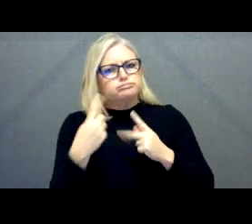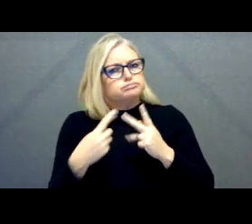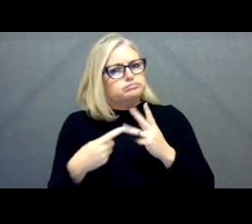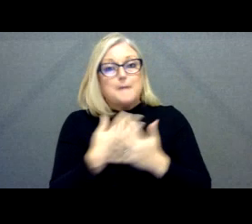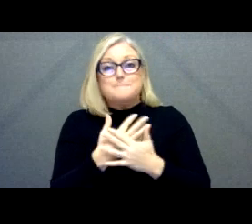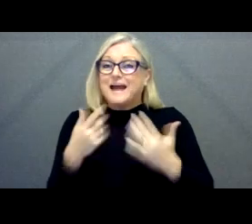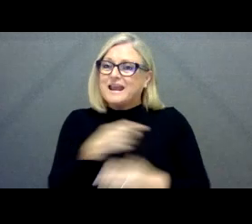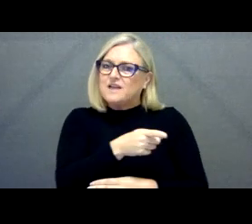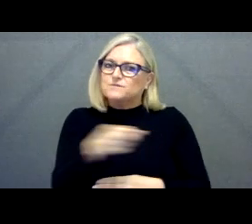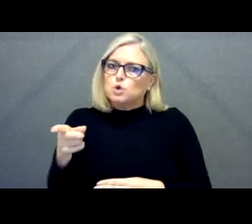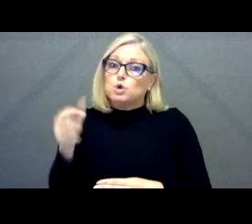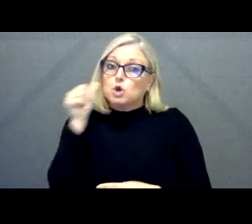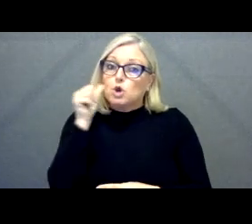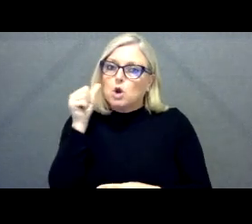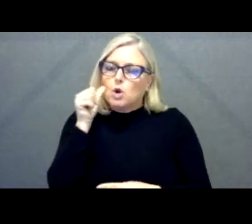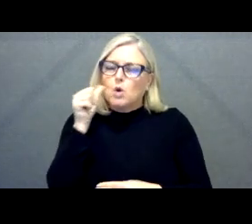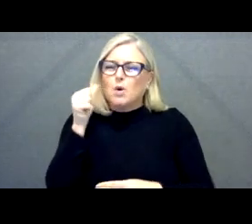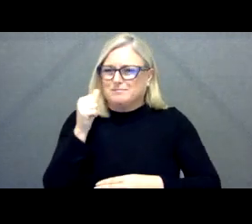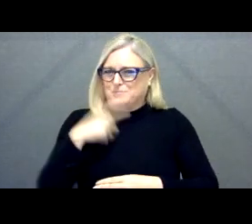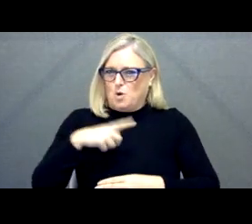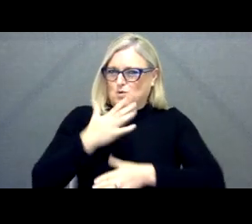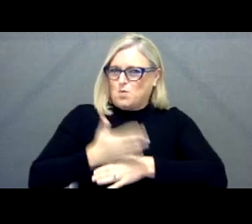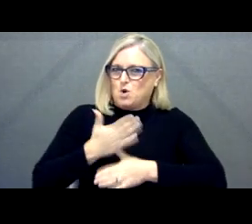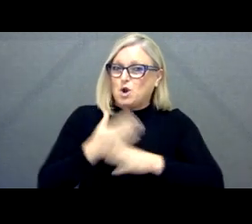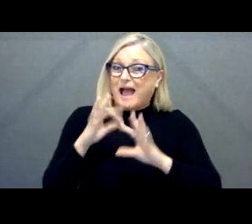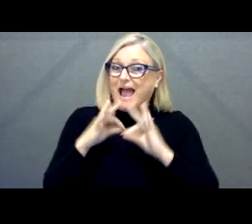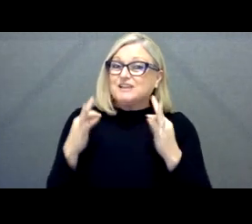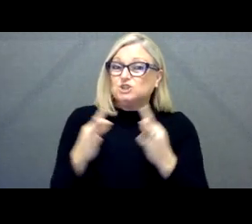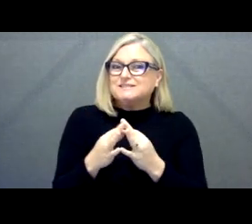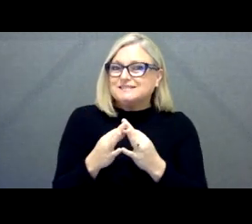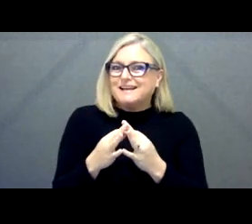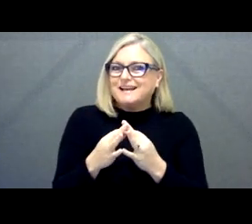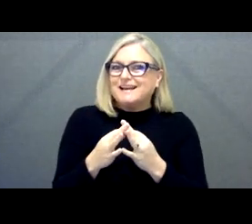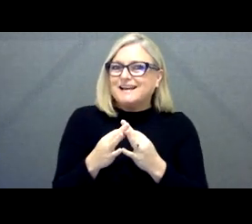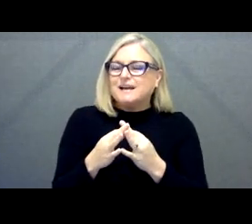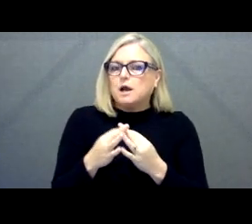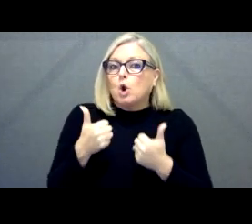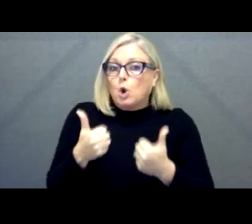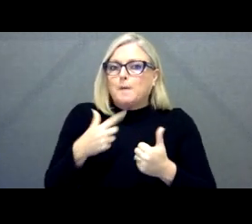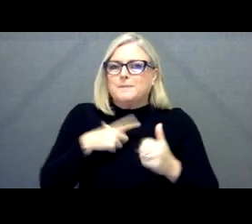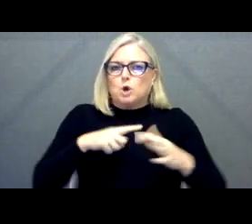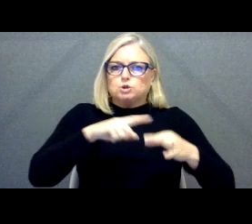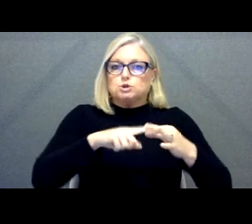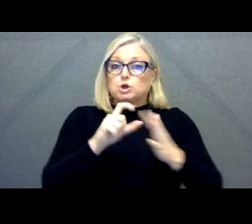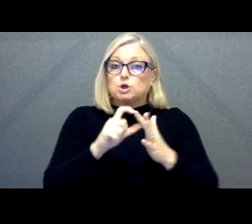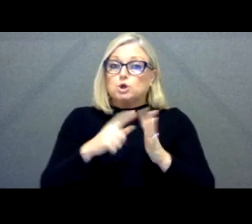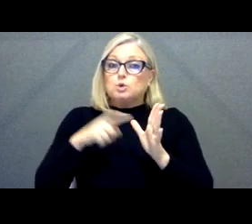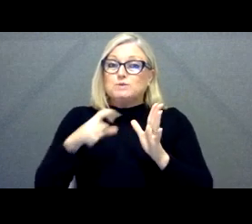found really uh great to see because Drug and Alcohol Court is always looking to try and um